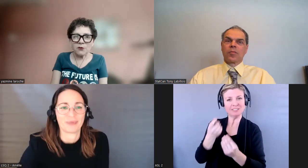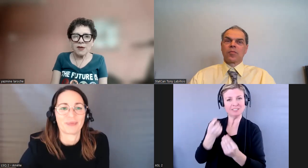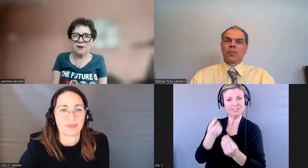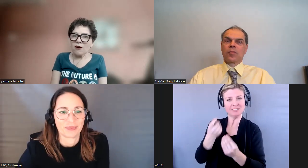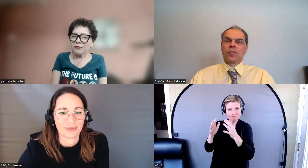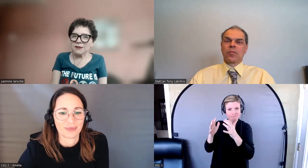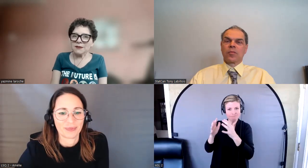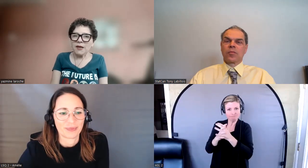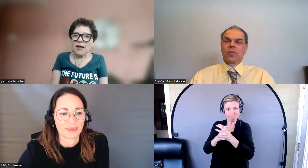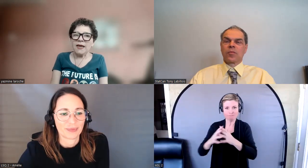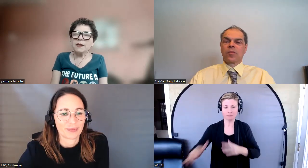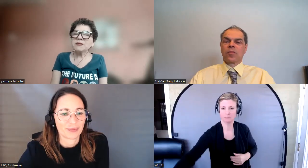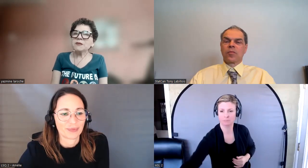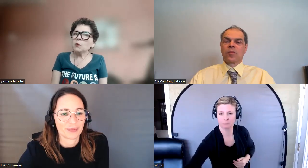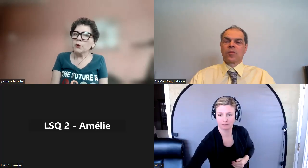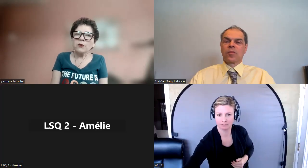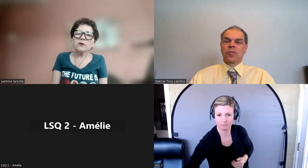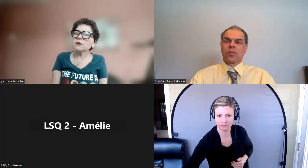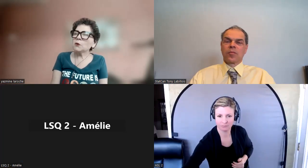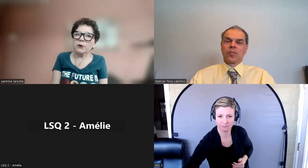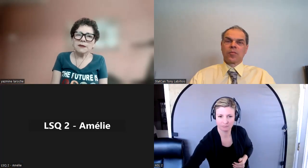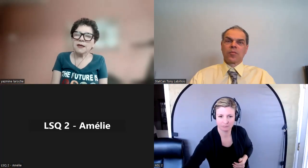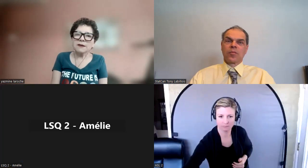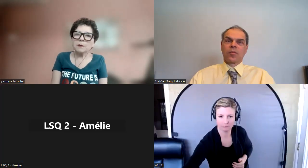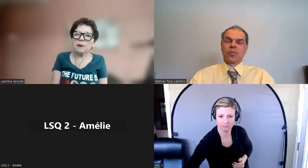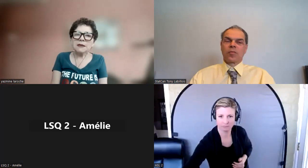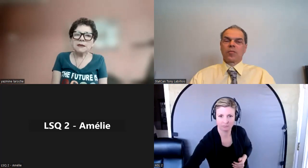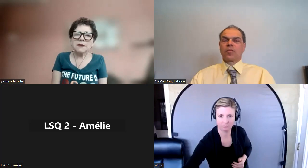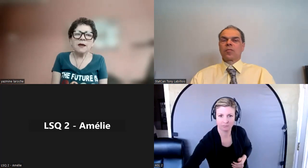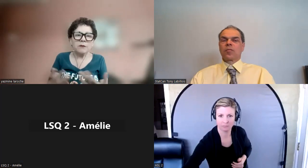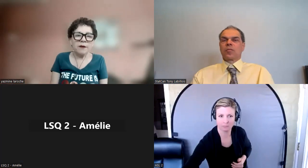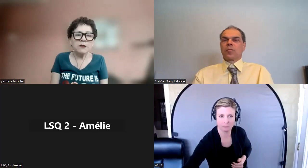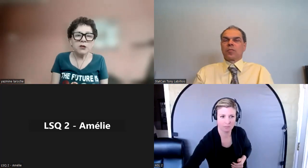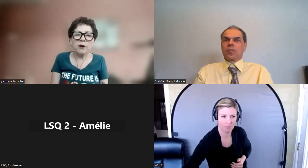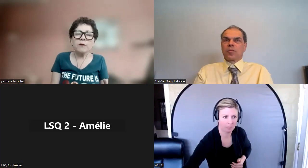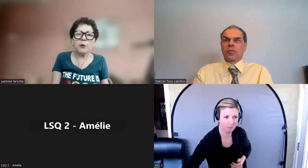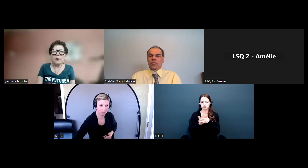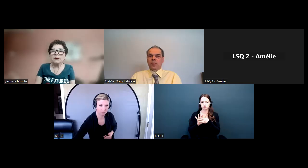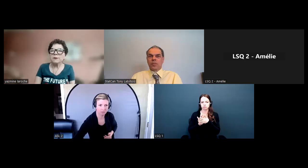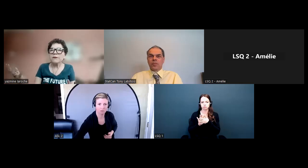screen office and I'm super super excited about this I'm I'm the chair of the board